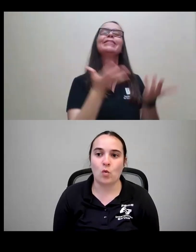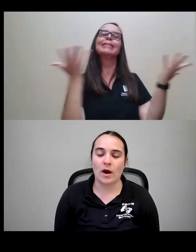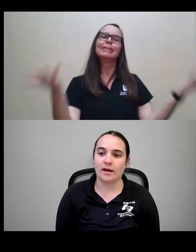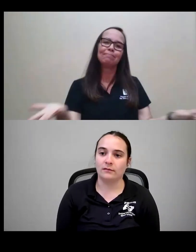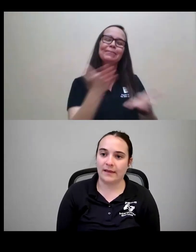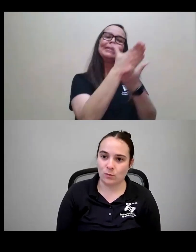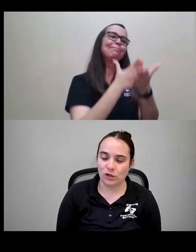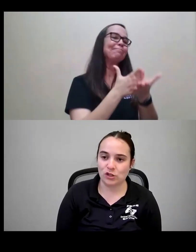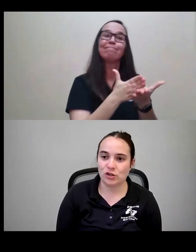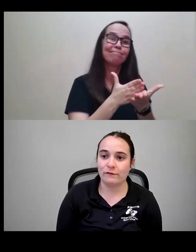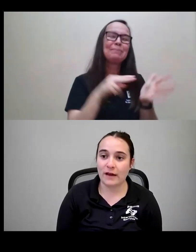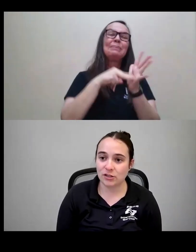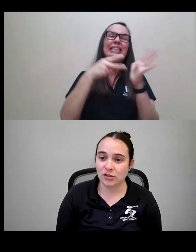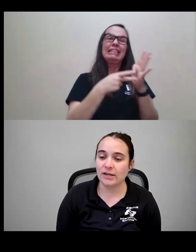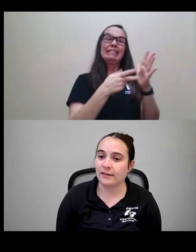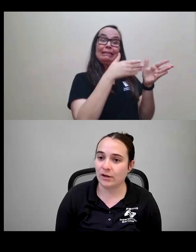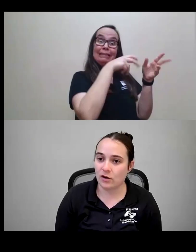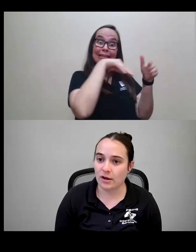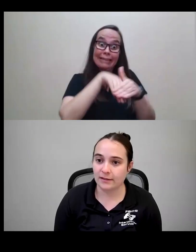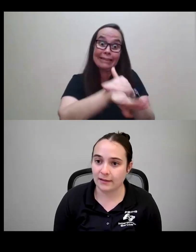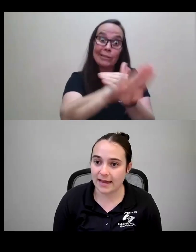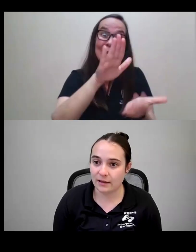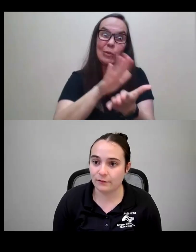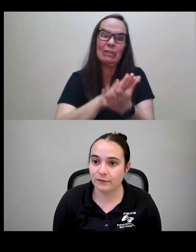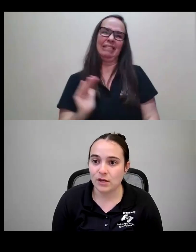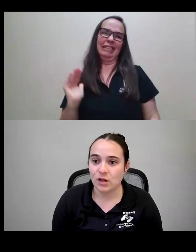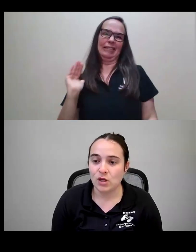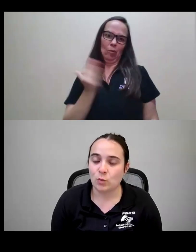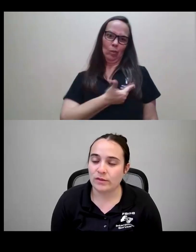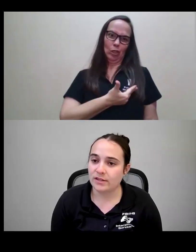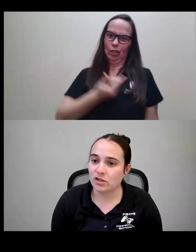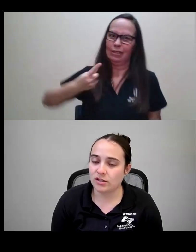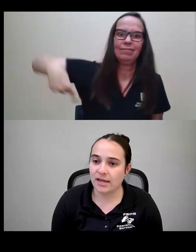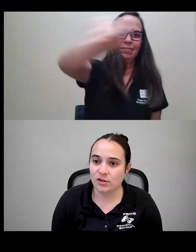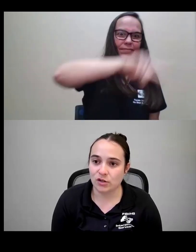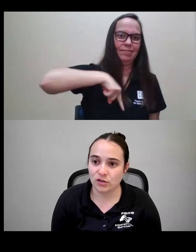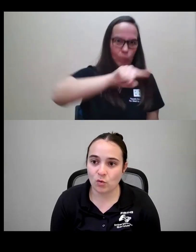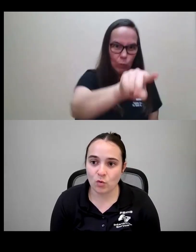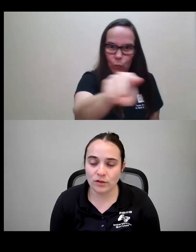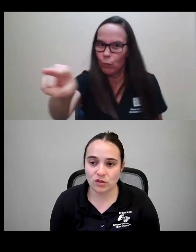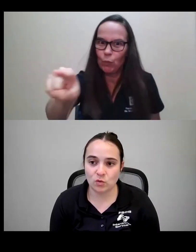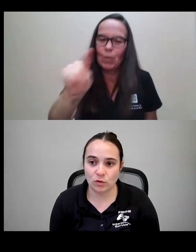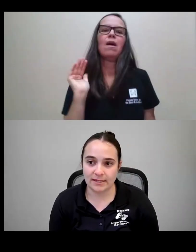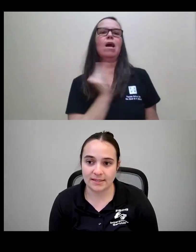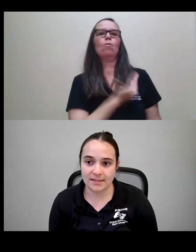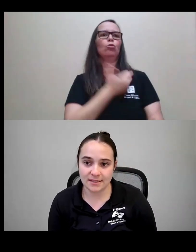to acquire language faster and later on in life. When they start to enter school in the schooling